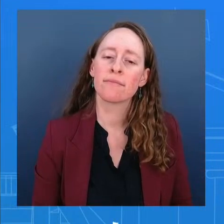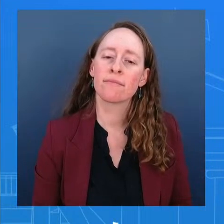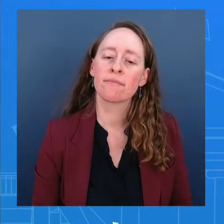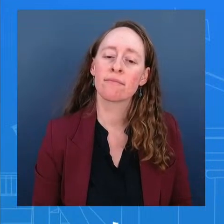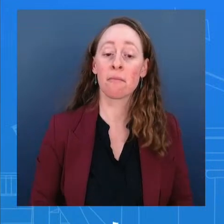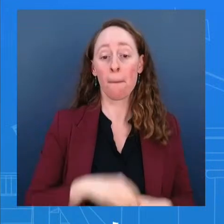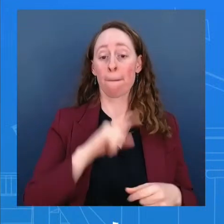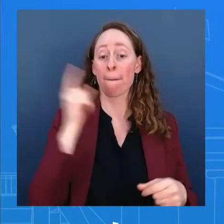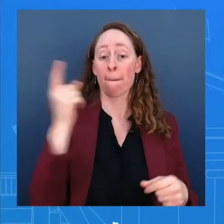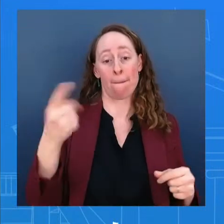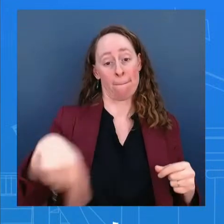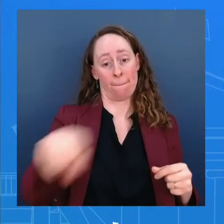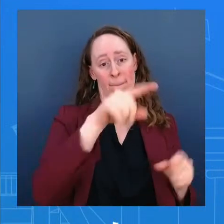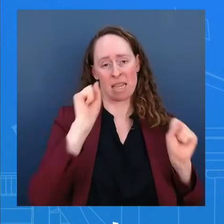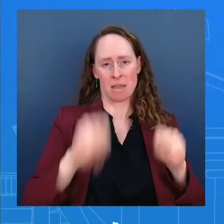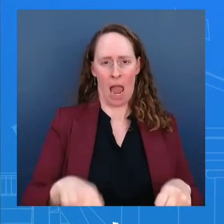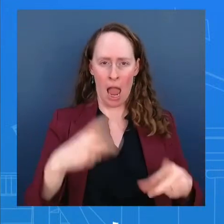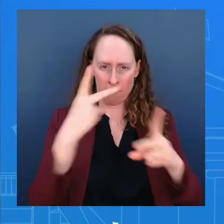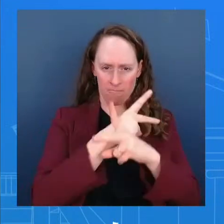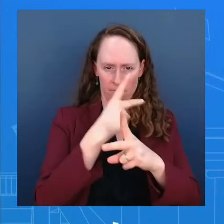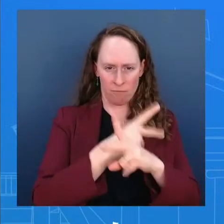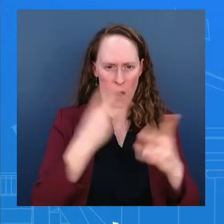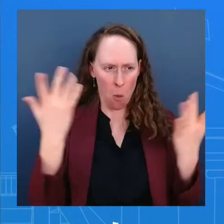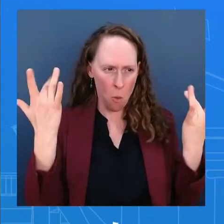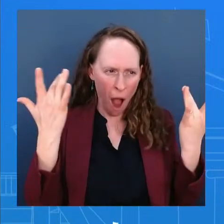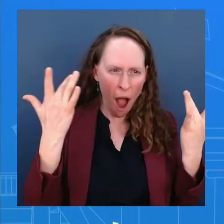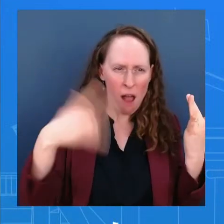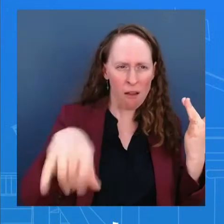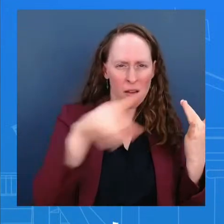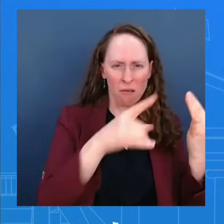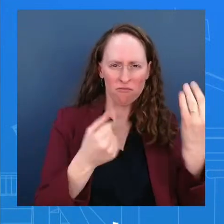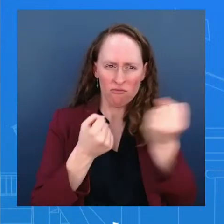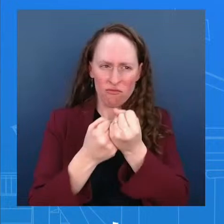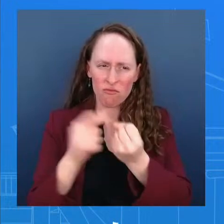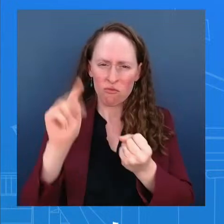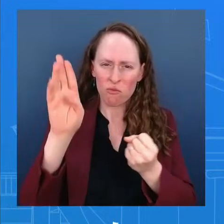to be a political pundit up here, but I do not believe that the evidence bears